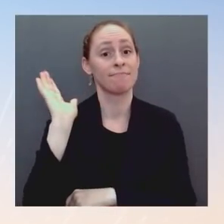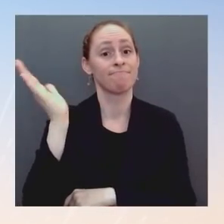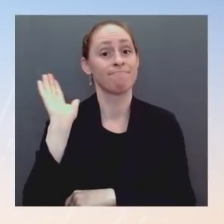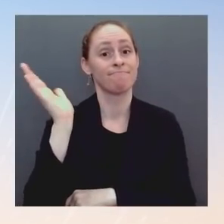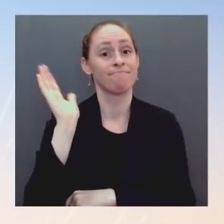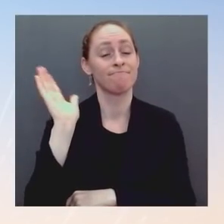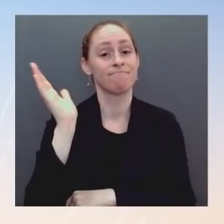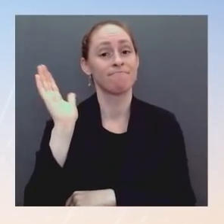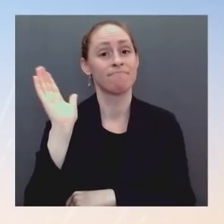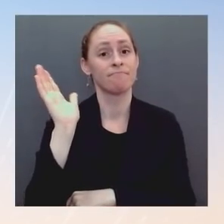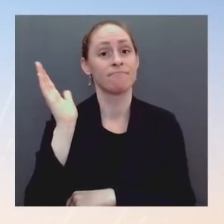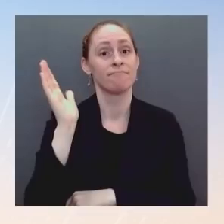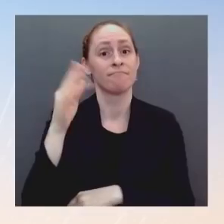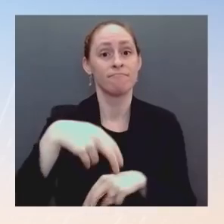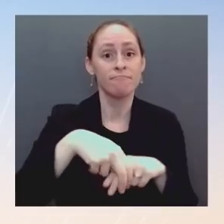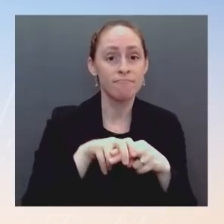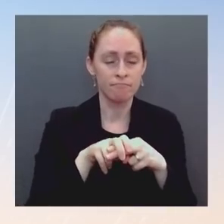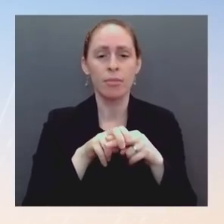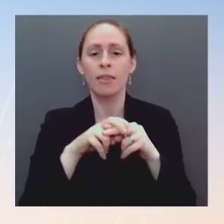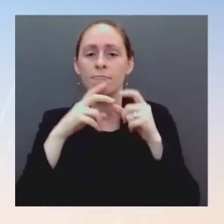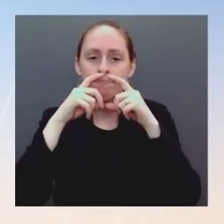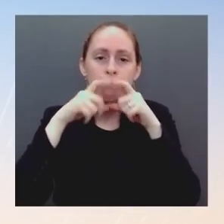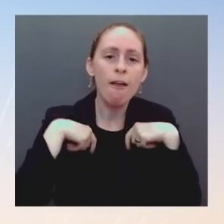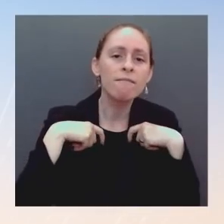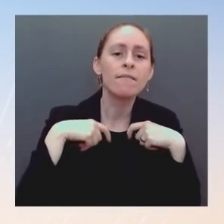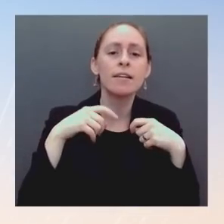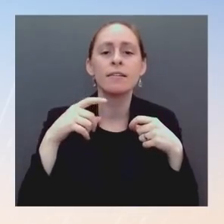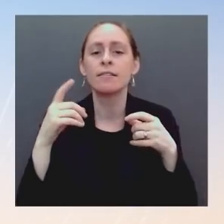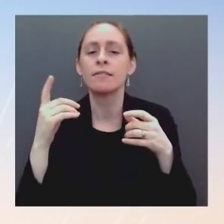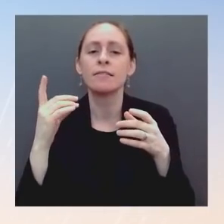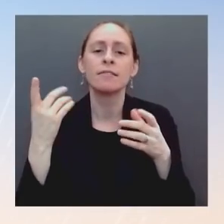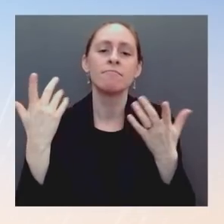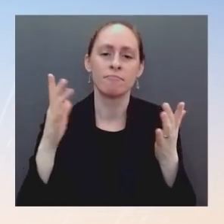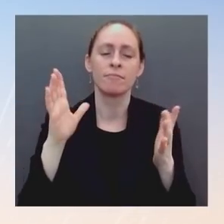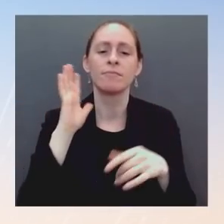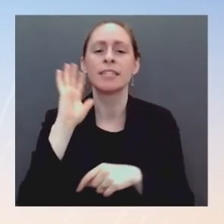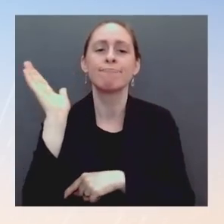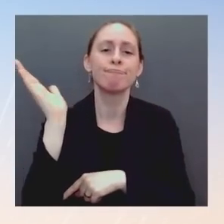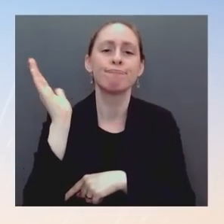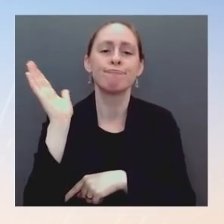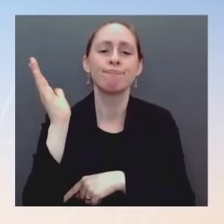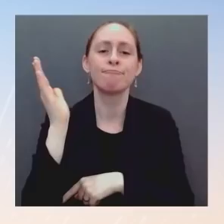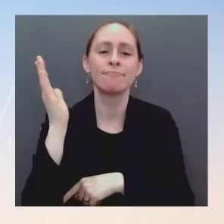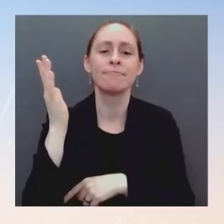The Press: And this applies to the President and the Vice President? For instance, other people spoke today but were shoulder to shoulder. So we're just wondering